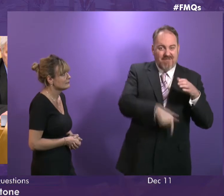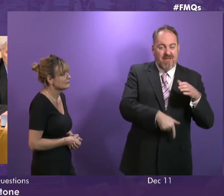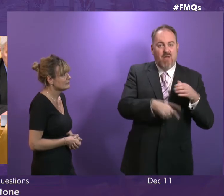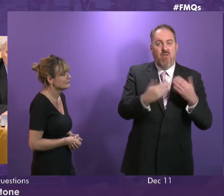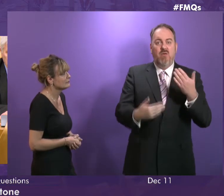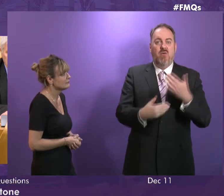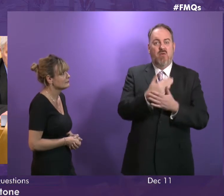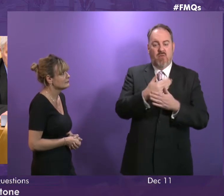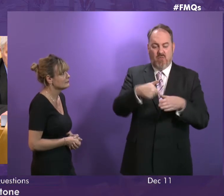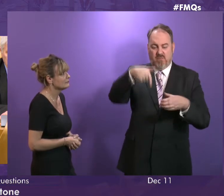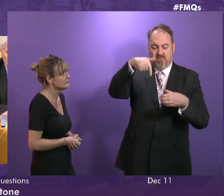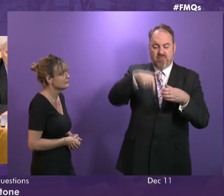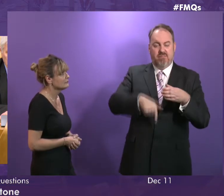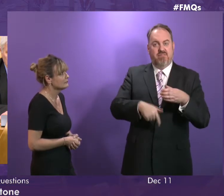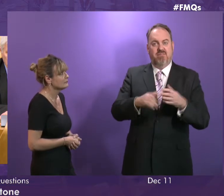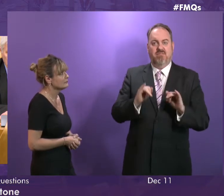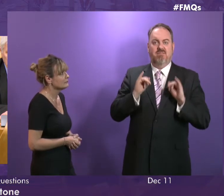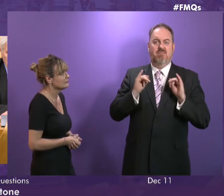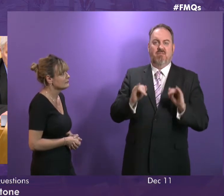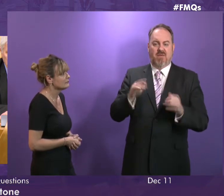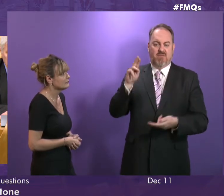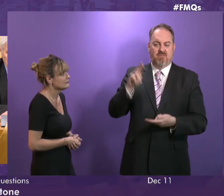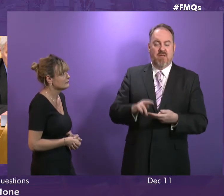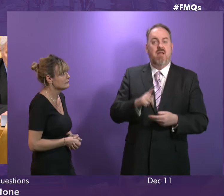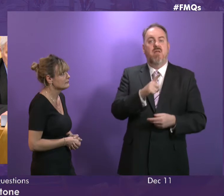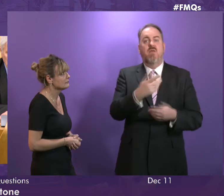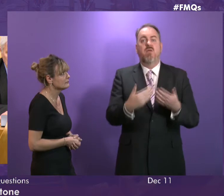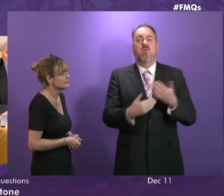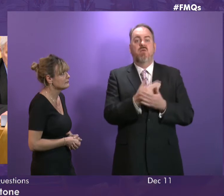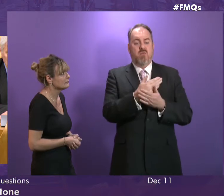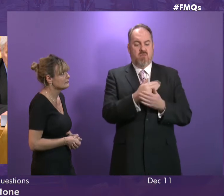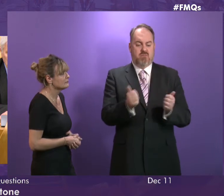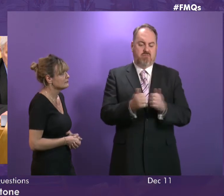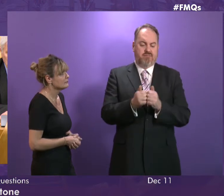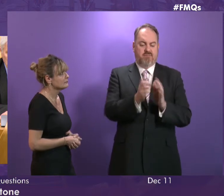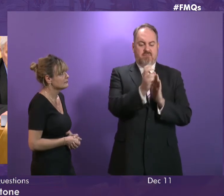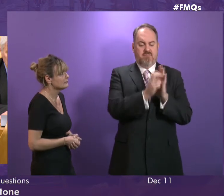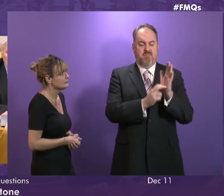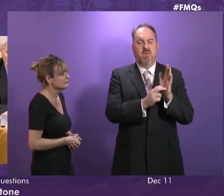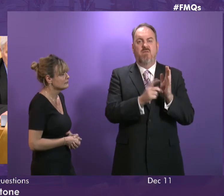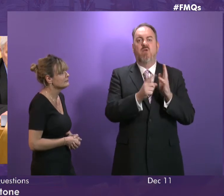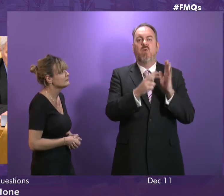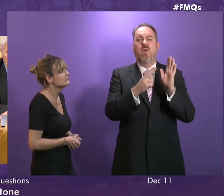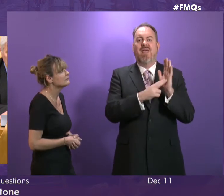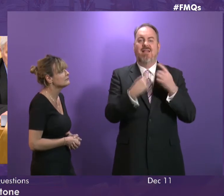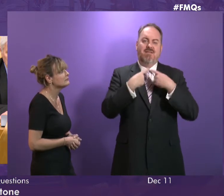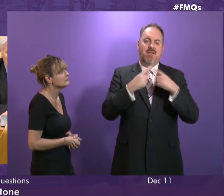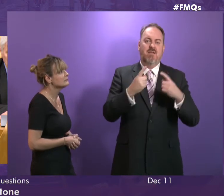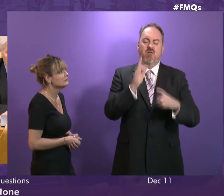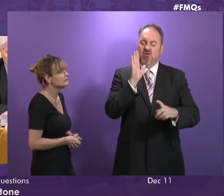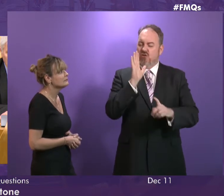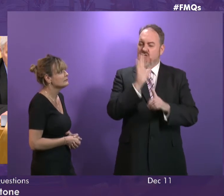the United Nations secretary general called for the “political will to stop subsidies for fossil fuels” as the planet is close to